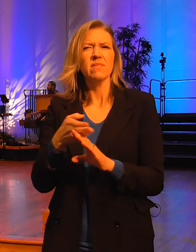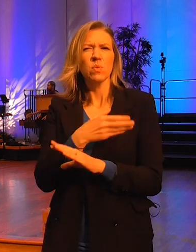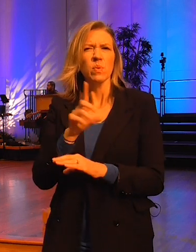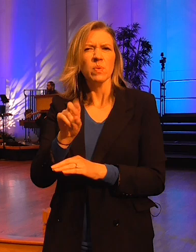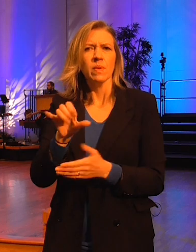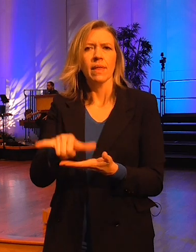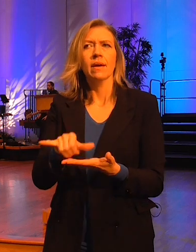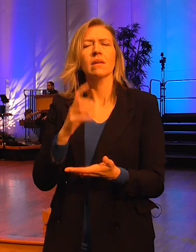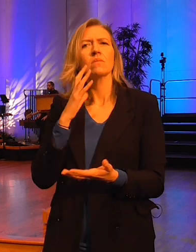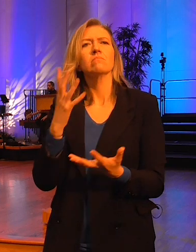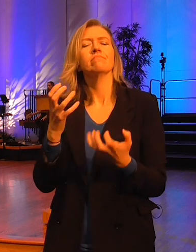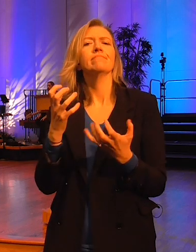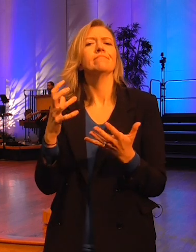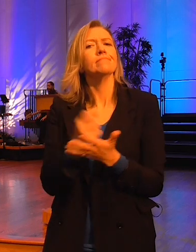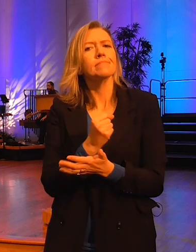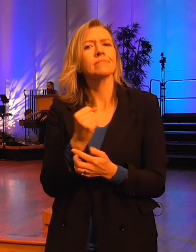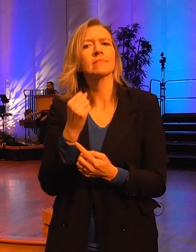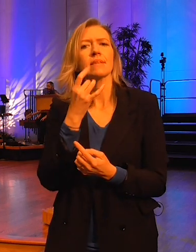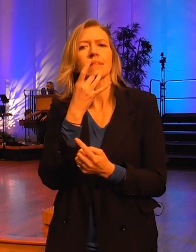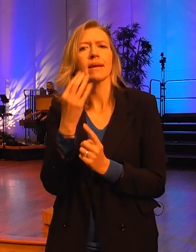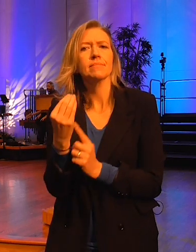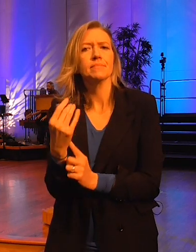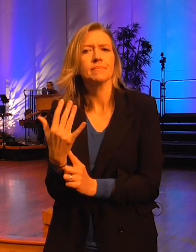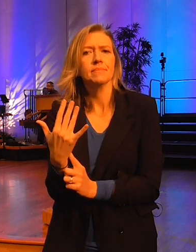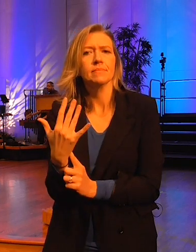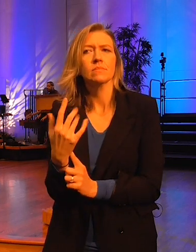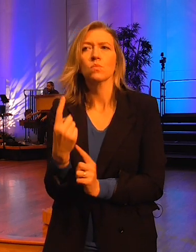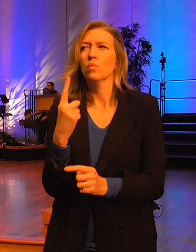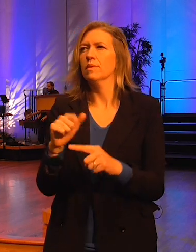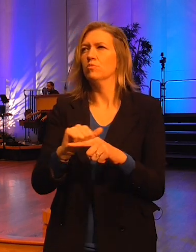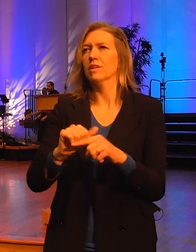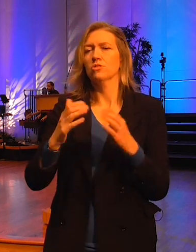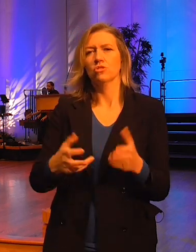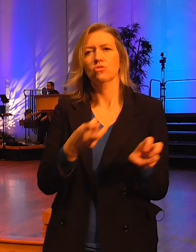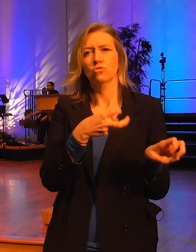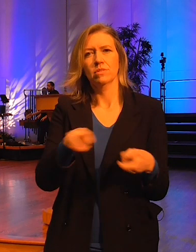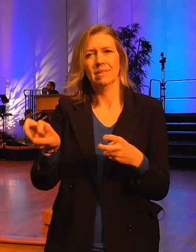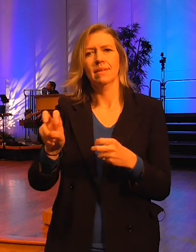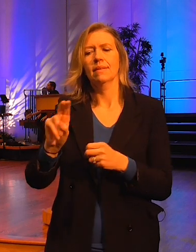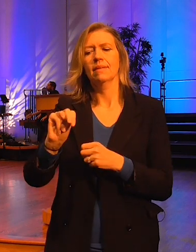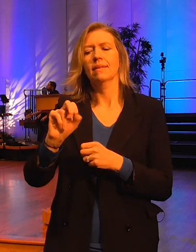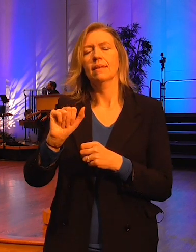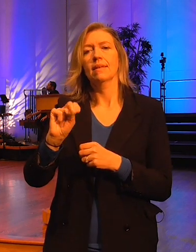in honor of a practitioner who made her transition Nancy Turk um she hadn't been around our spiritual